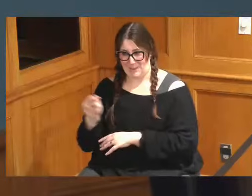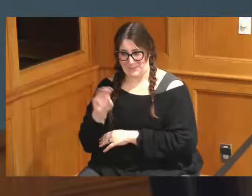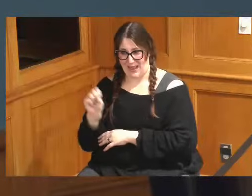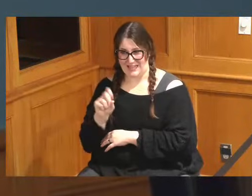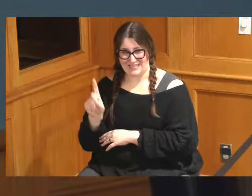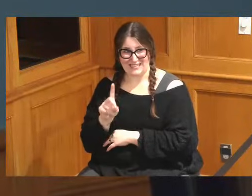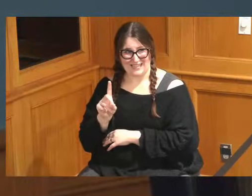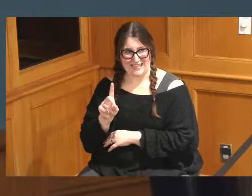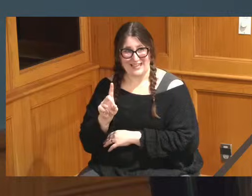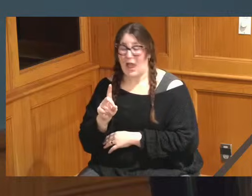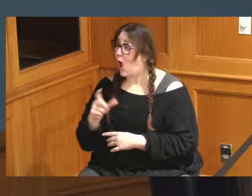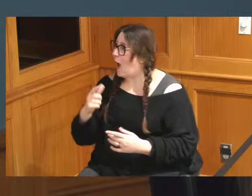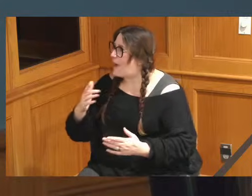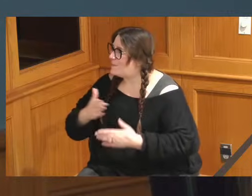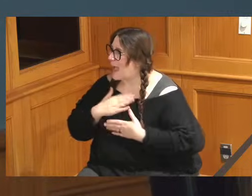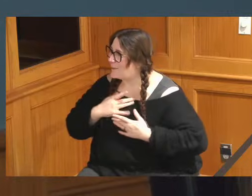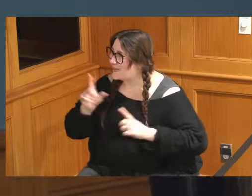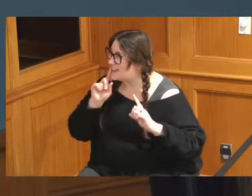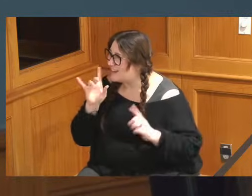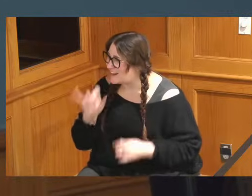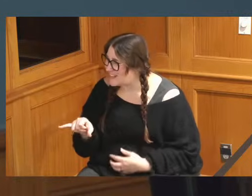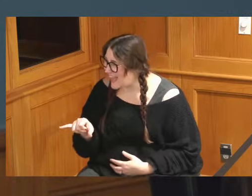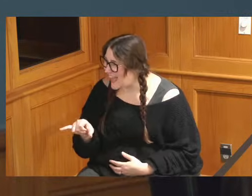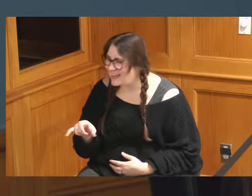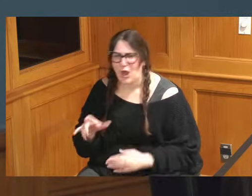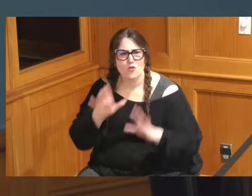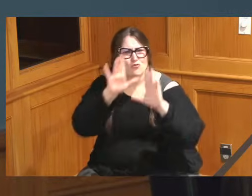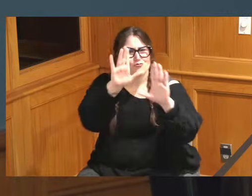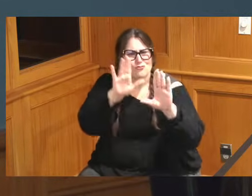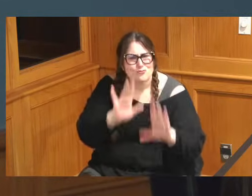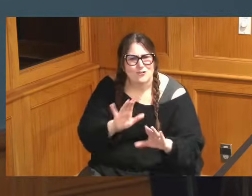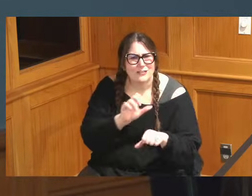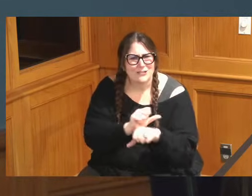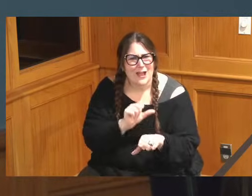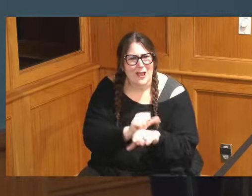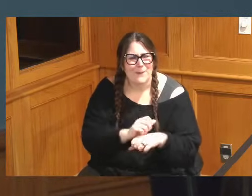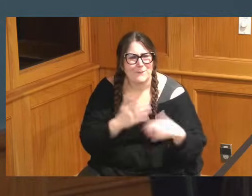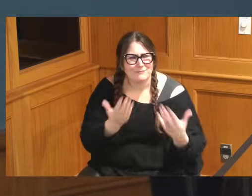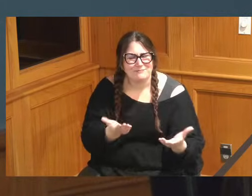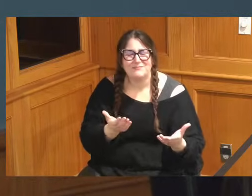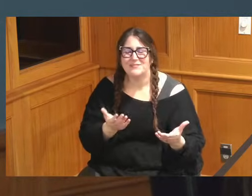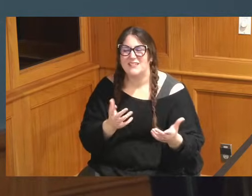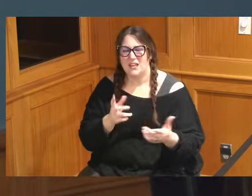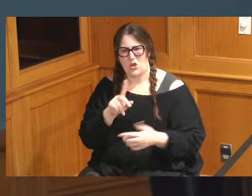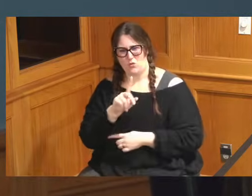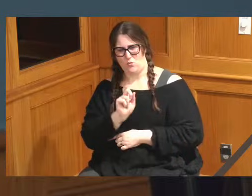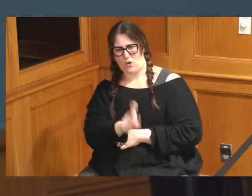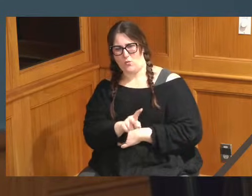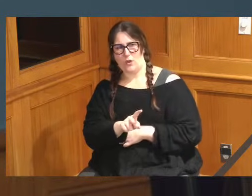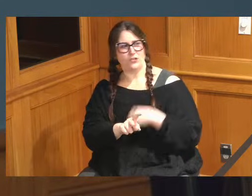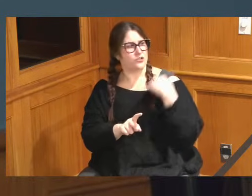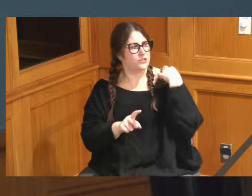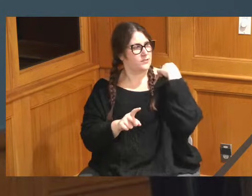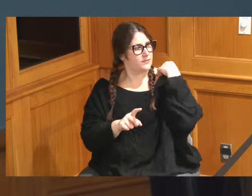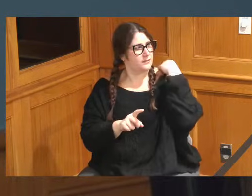I'm excited to hear that. Yeah, you did a great job. I just had one question. where it says